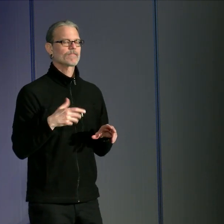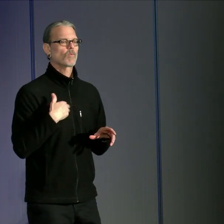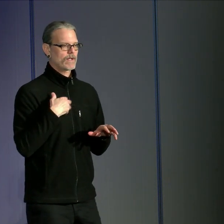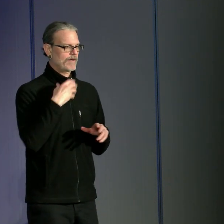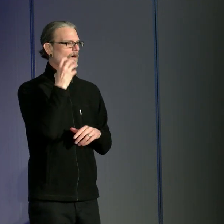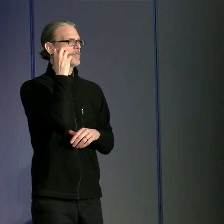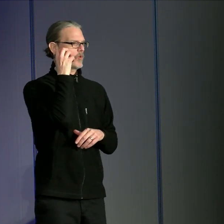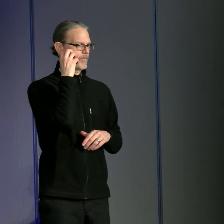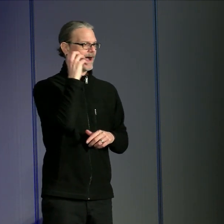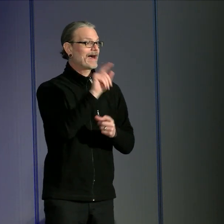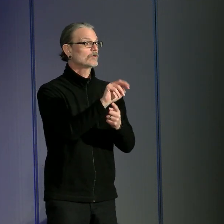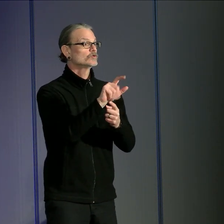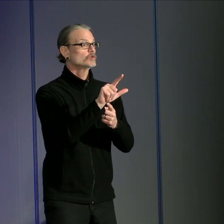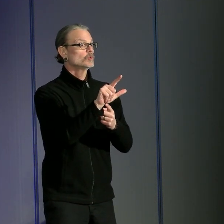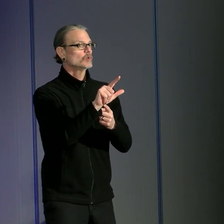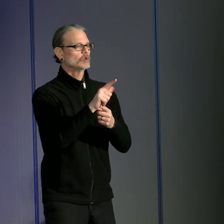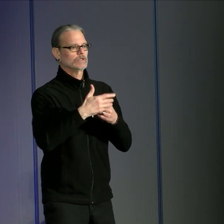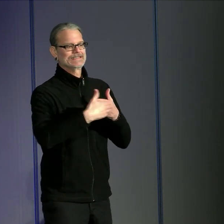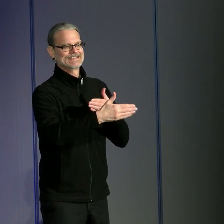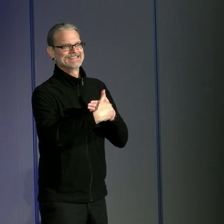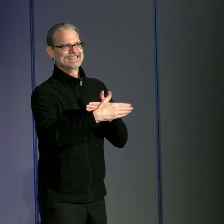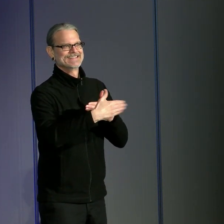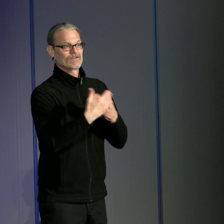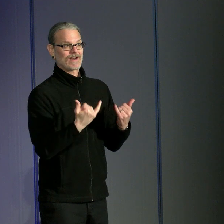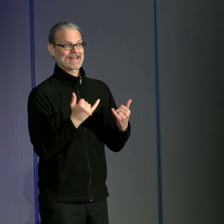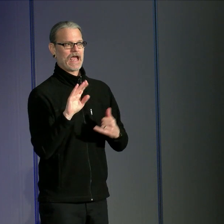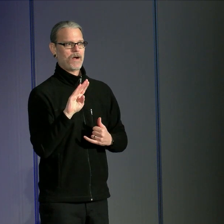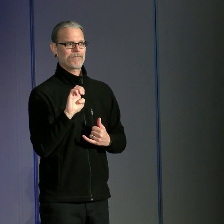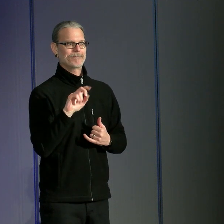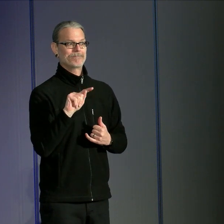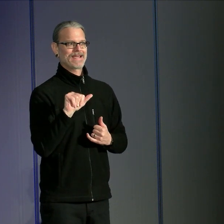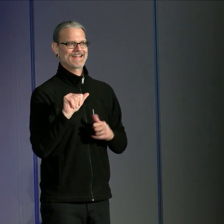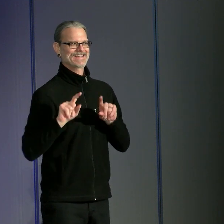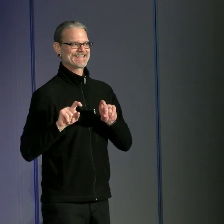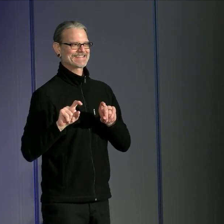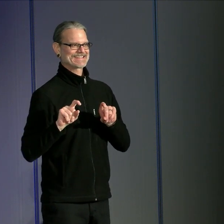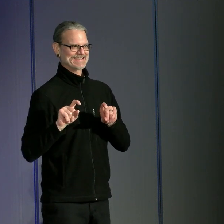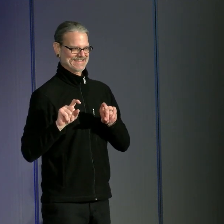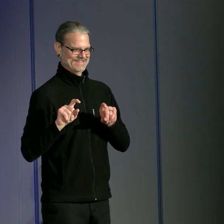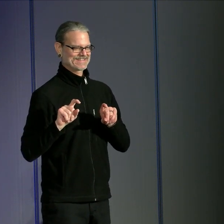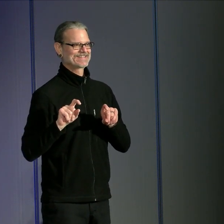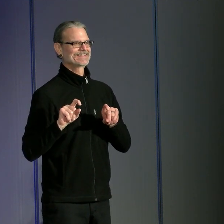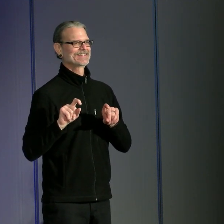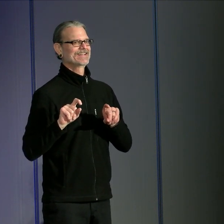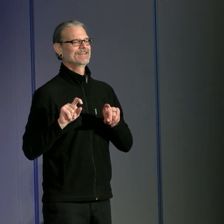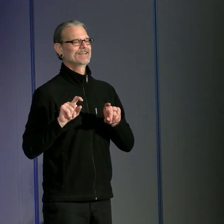on its way. It's being beta tested at the moment. Particularly, aimed at developers.